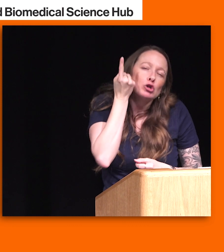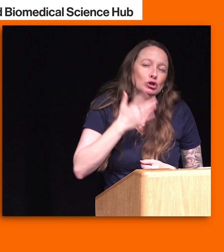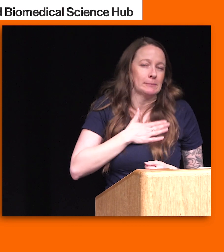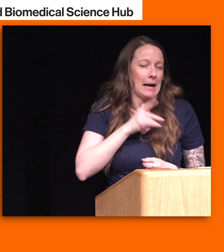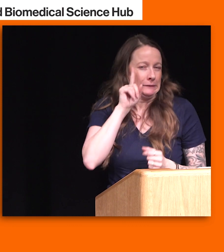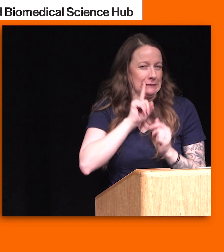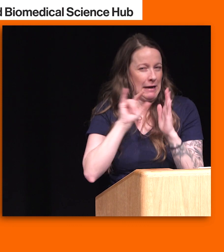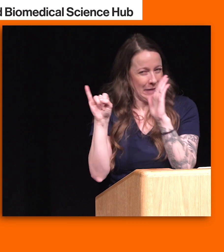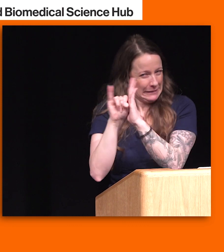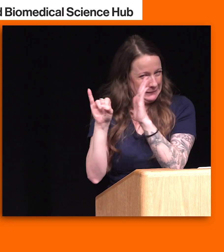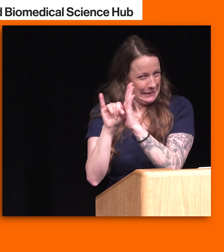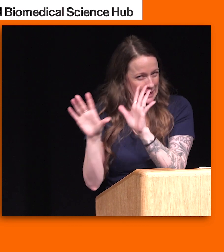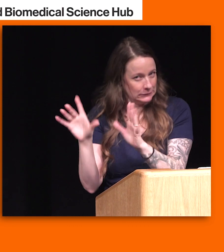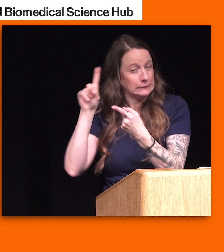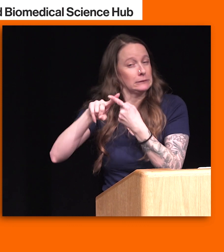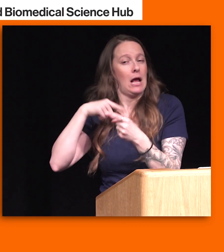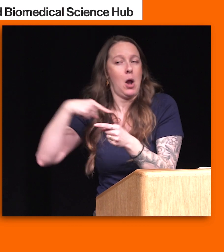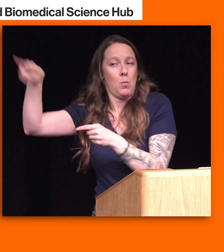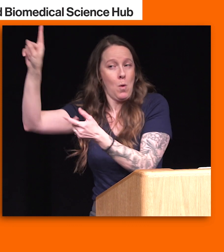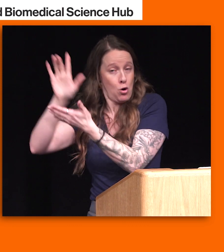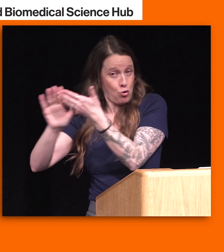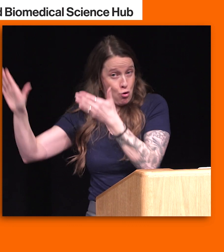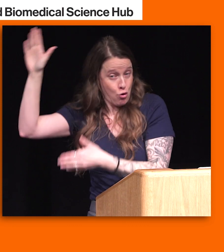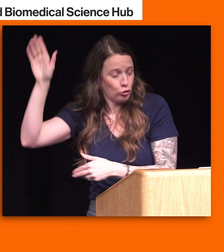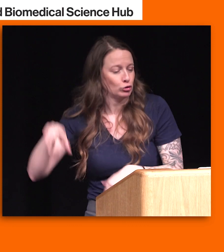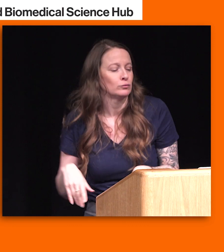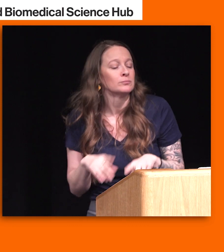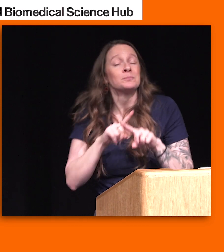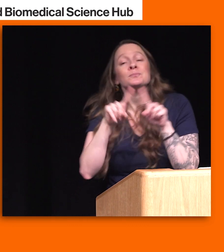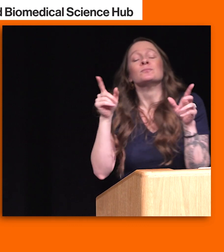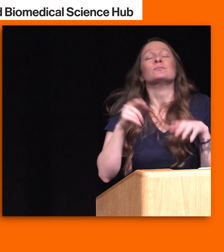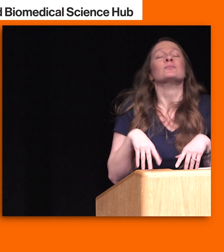I didn't understand my own Deaf identity until I started college.